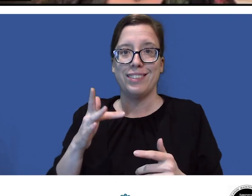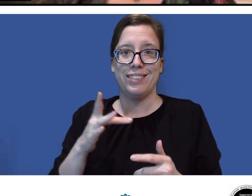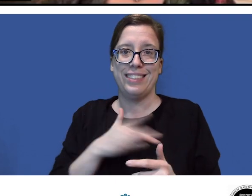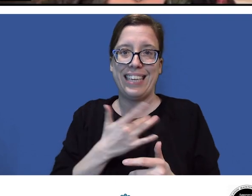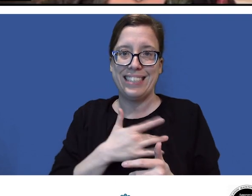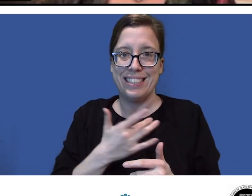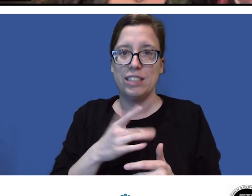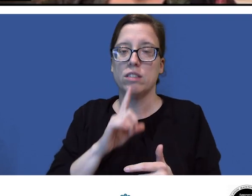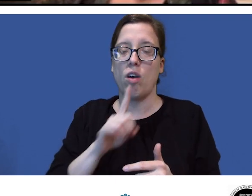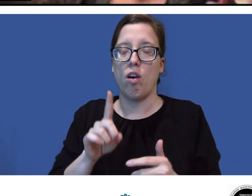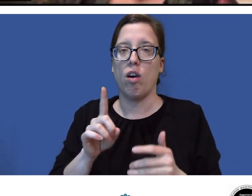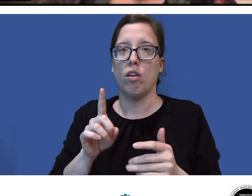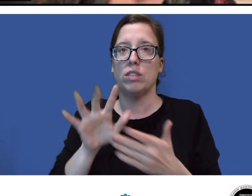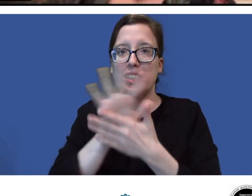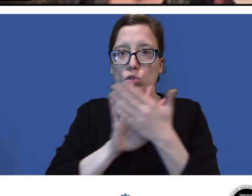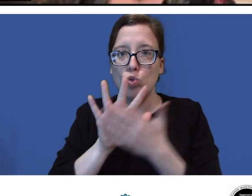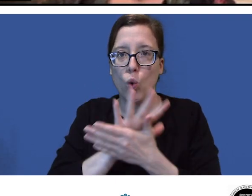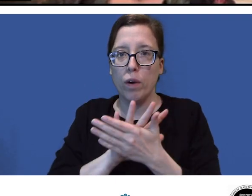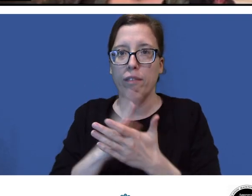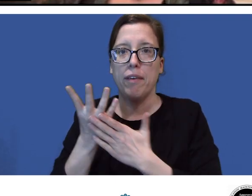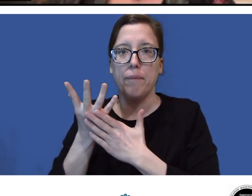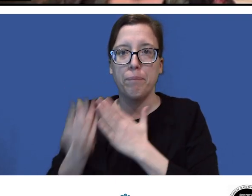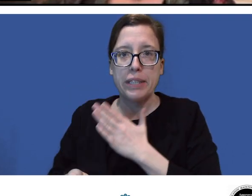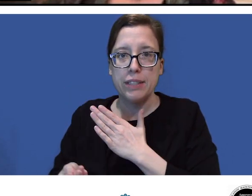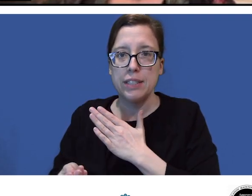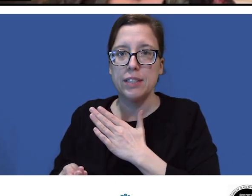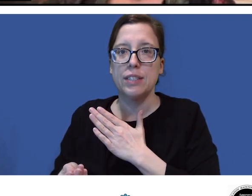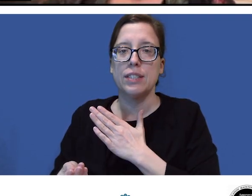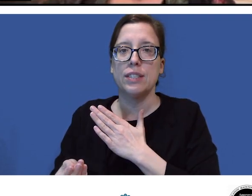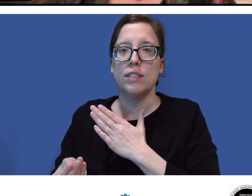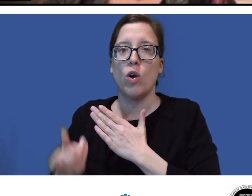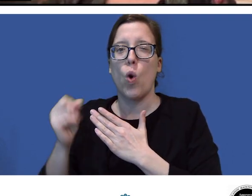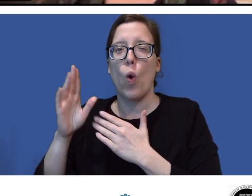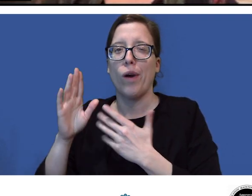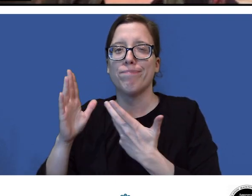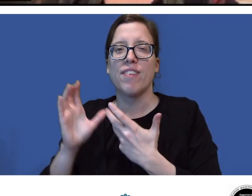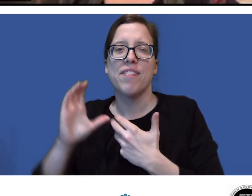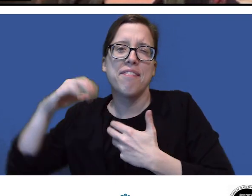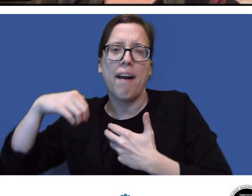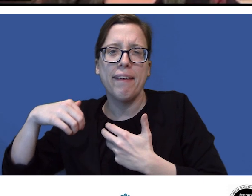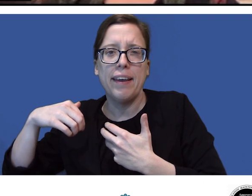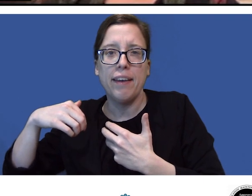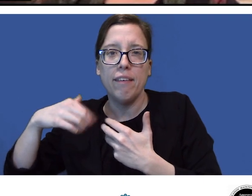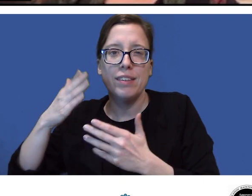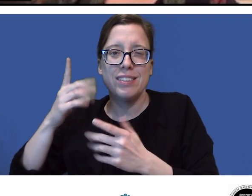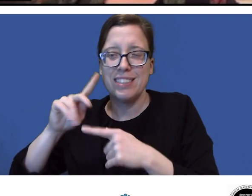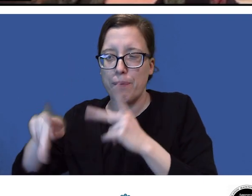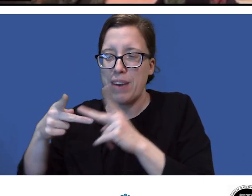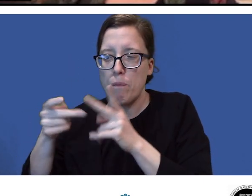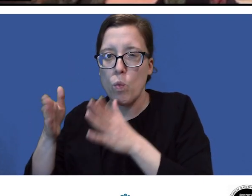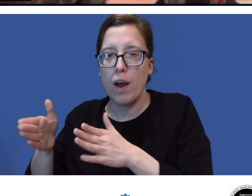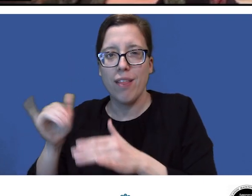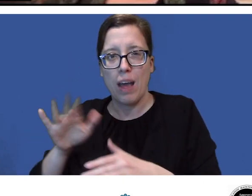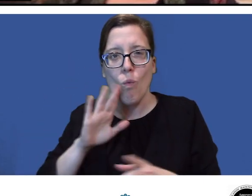or funky in some way, that's just going to happen. And in the field of deafblindness, we typically